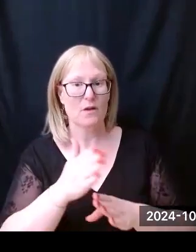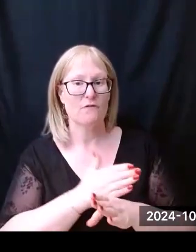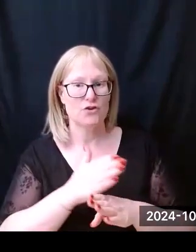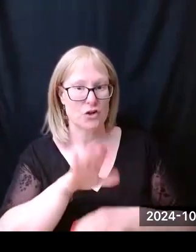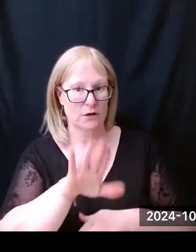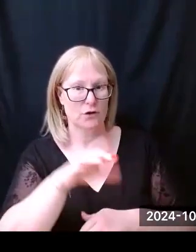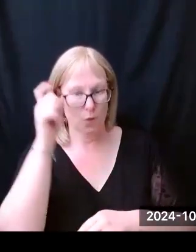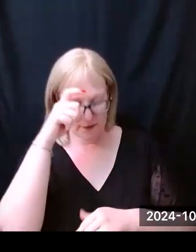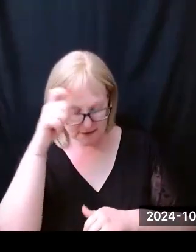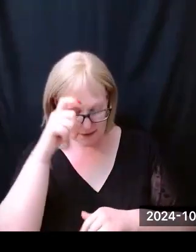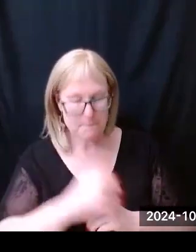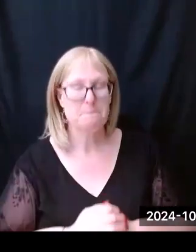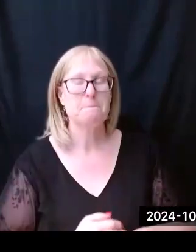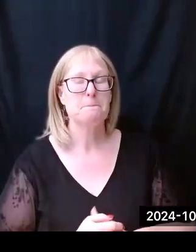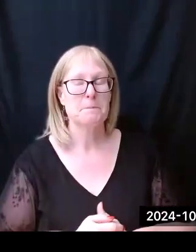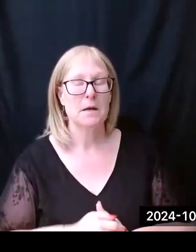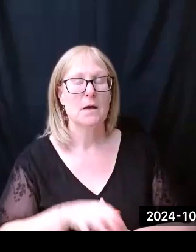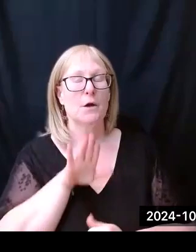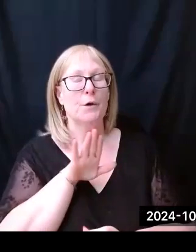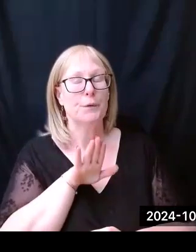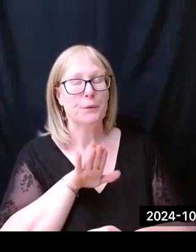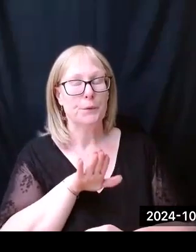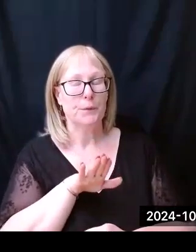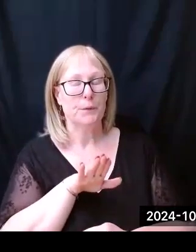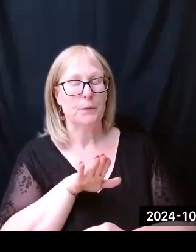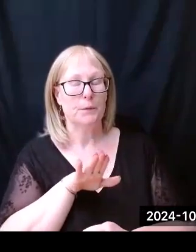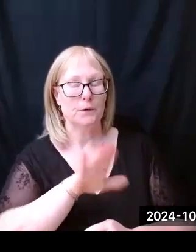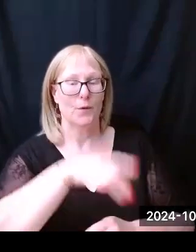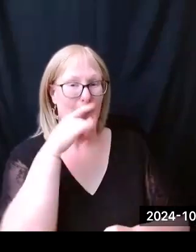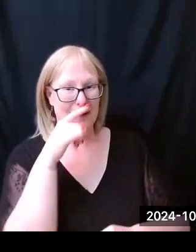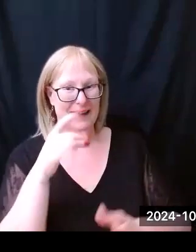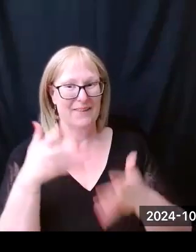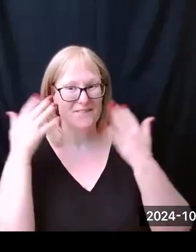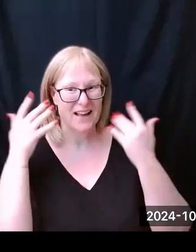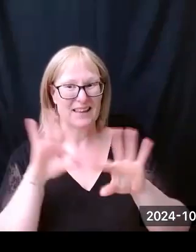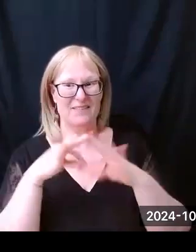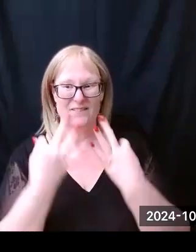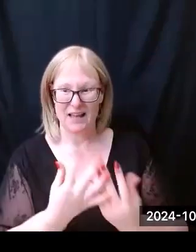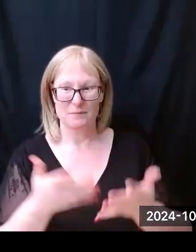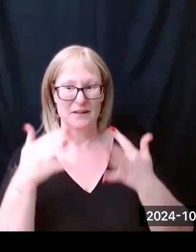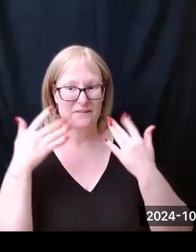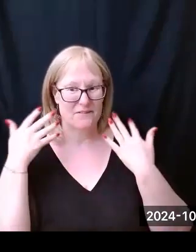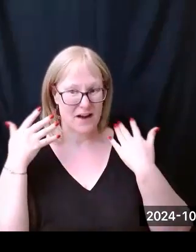of your wisdom, your kid friendly, family friendly way of sharing information.